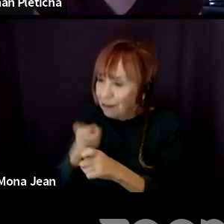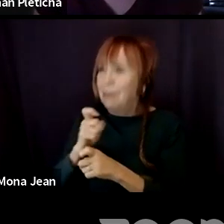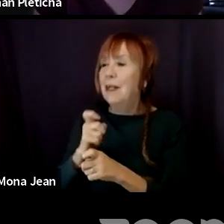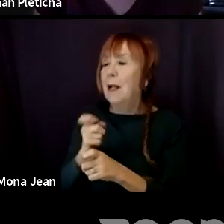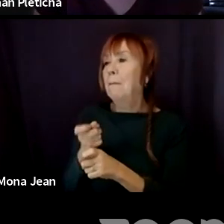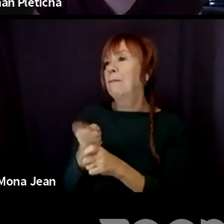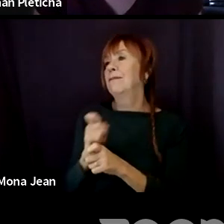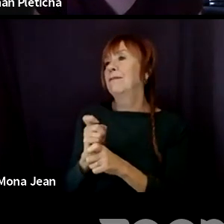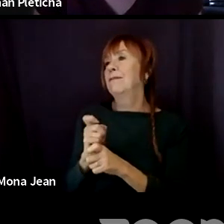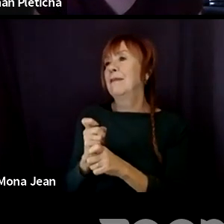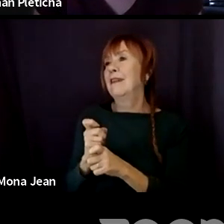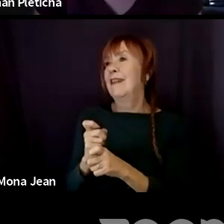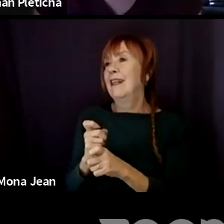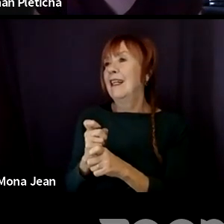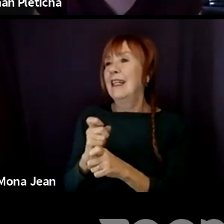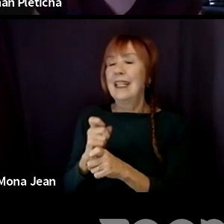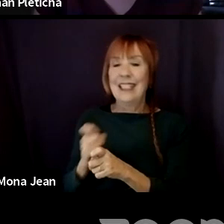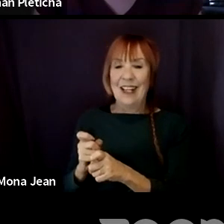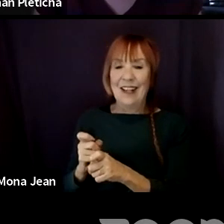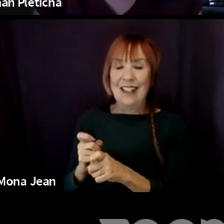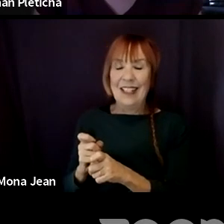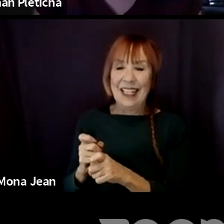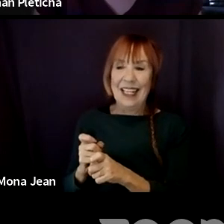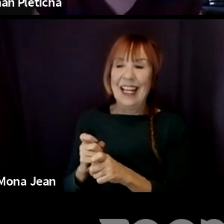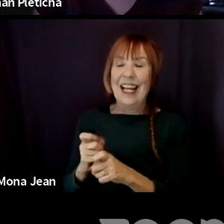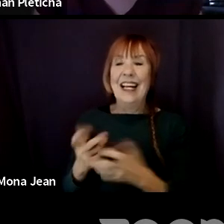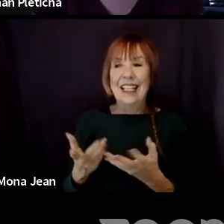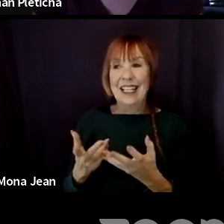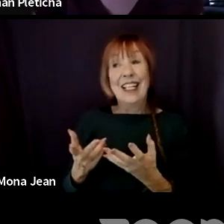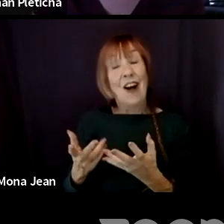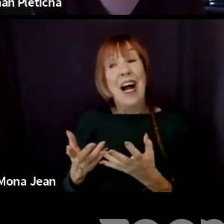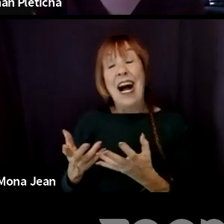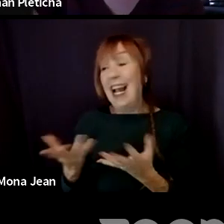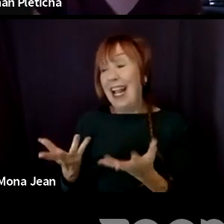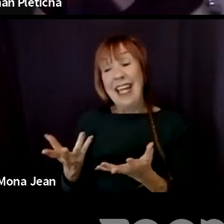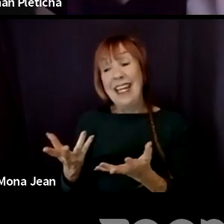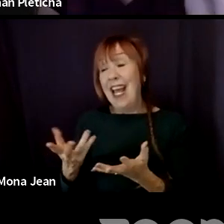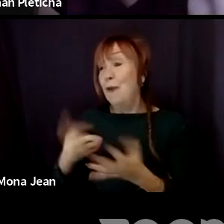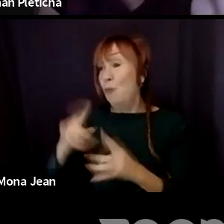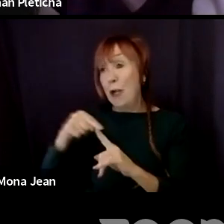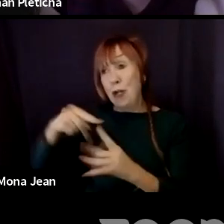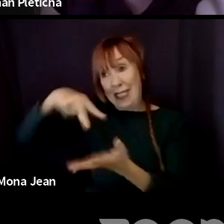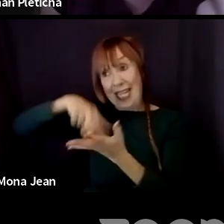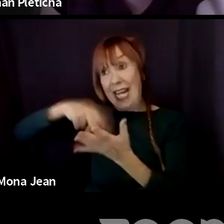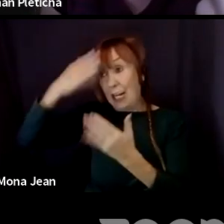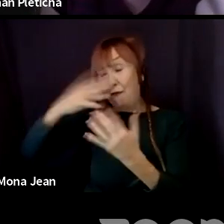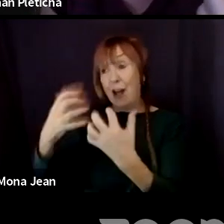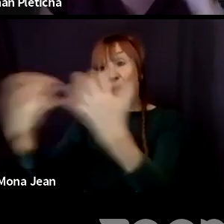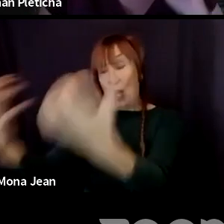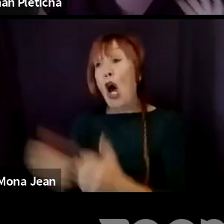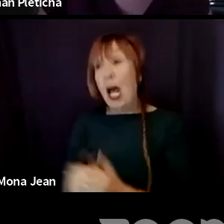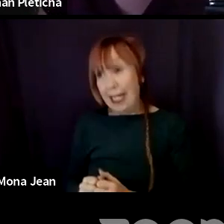there's nothing that will let you know what's funny and what isn't faster than standing in front of a bunch of people who aren't laughing at you.